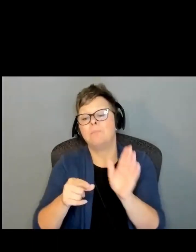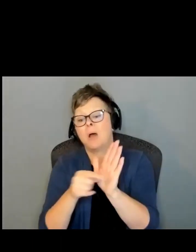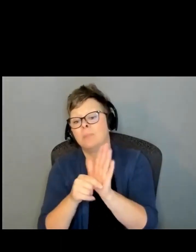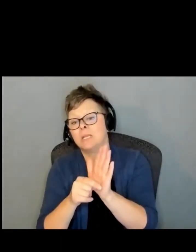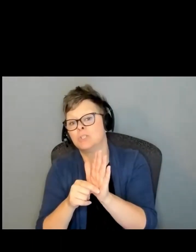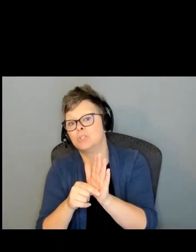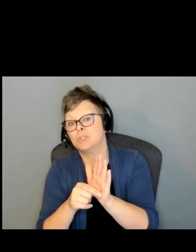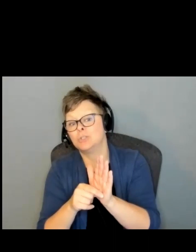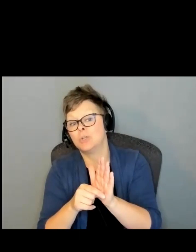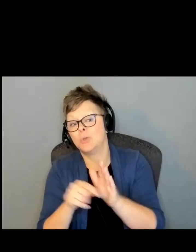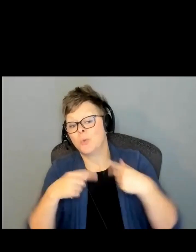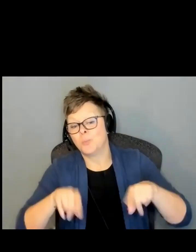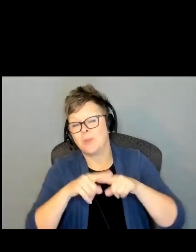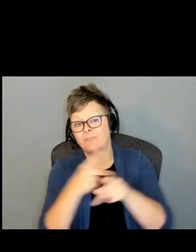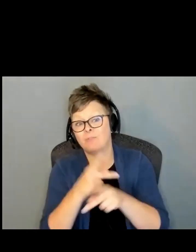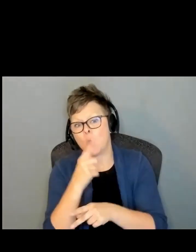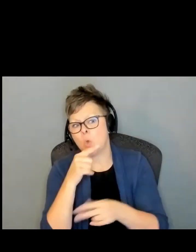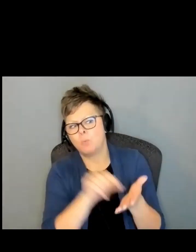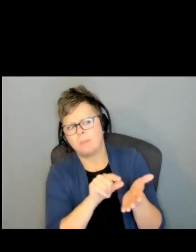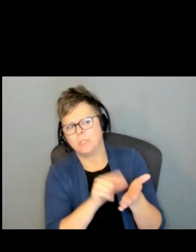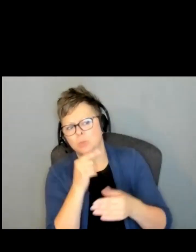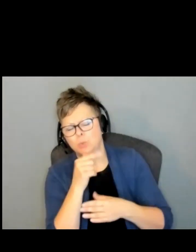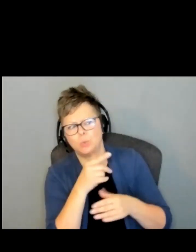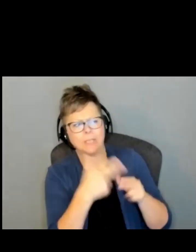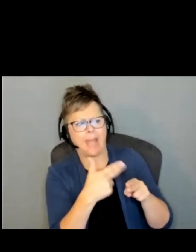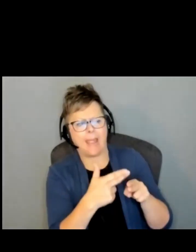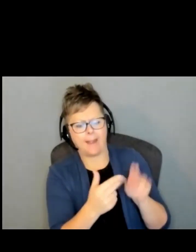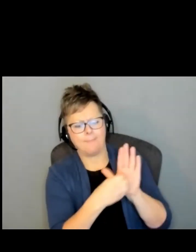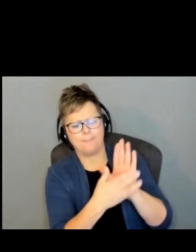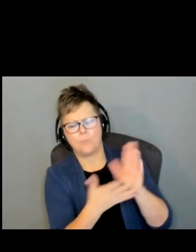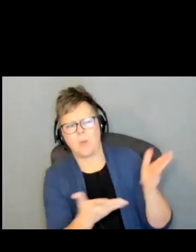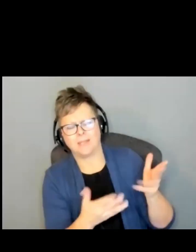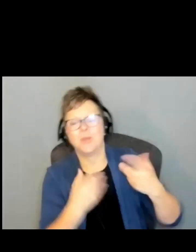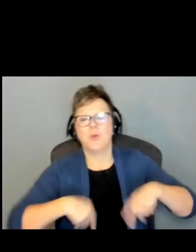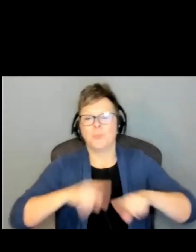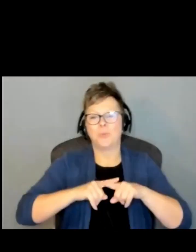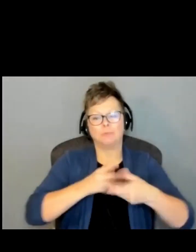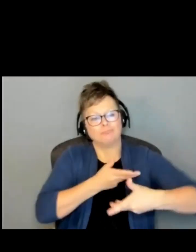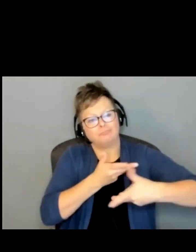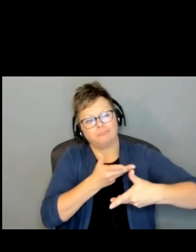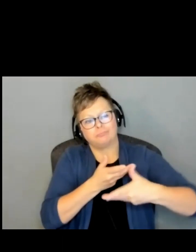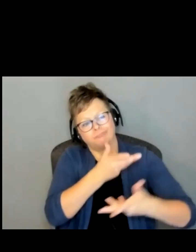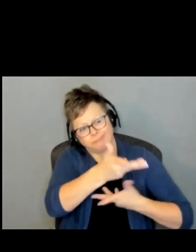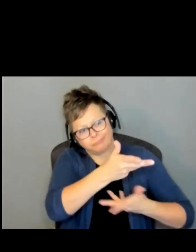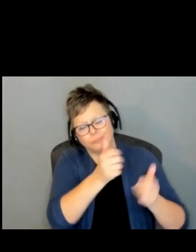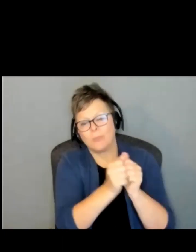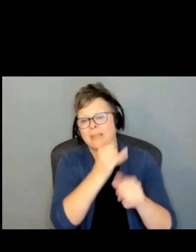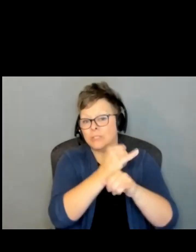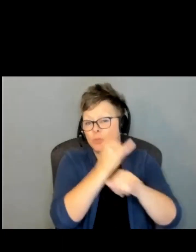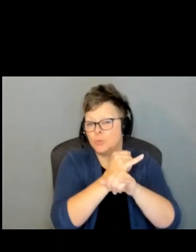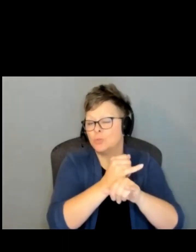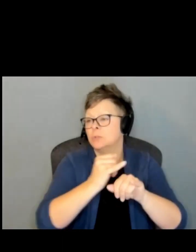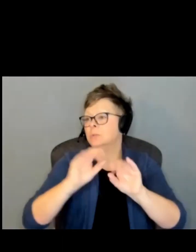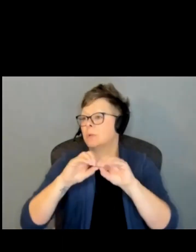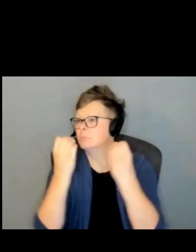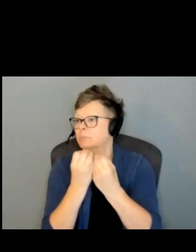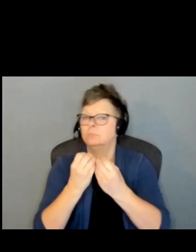And so, when we’re collaborating with academic institutions, other institutions, larger institutions,